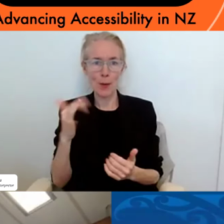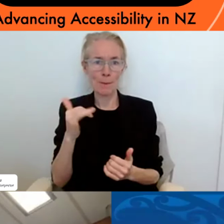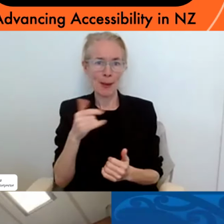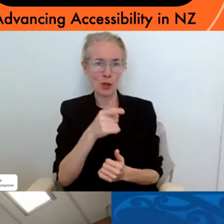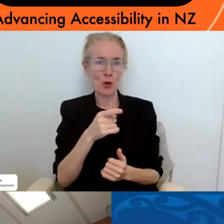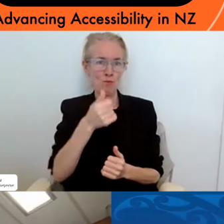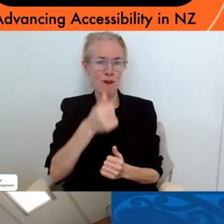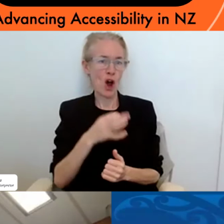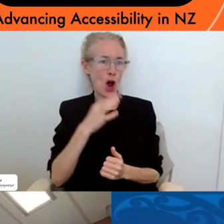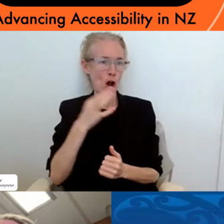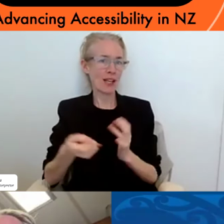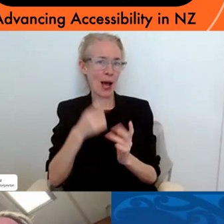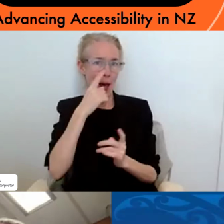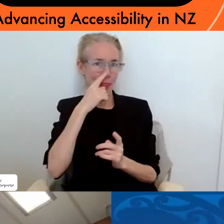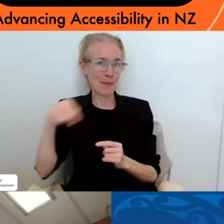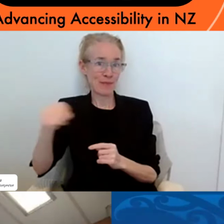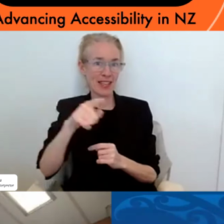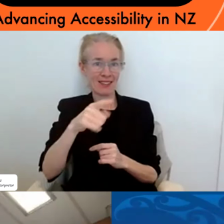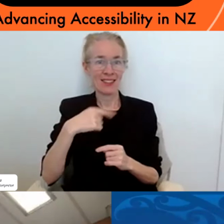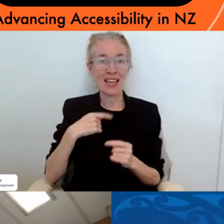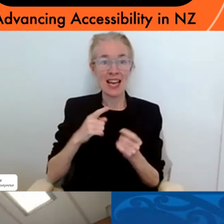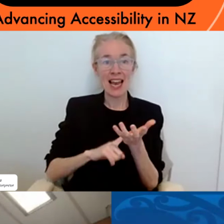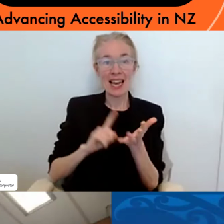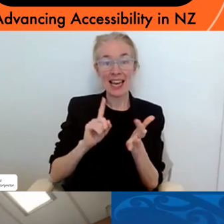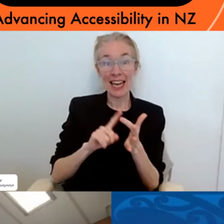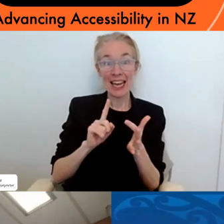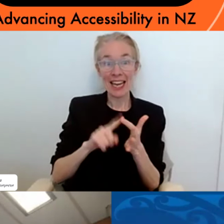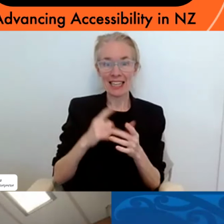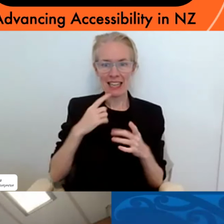I'm an urban designer, I can't comment at that finer grain level